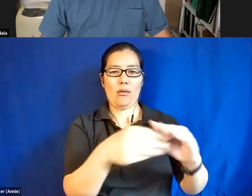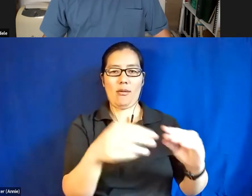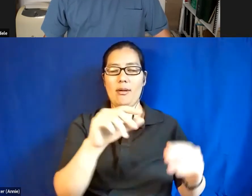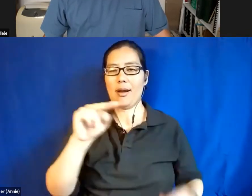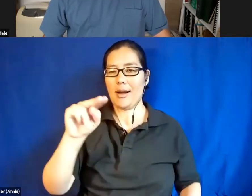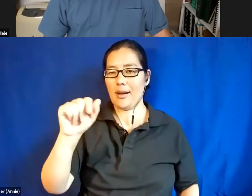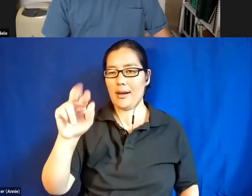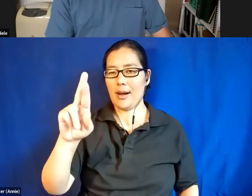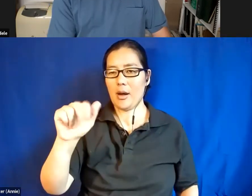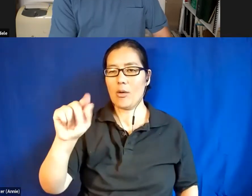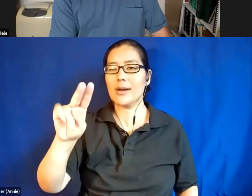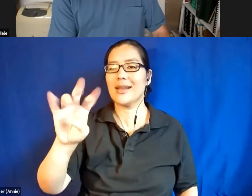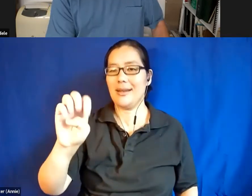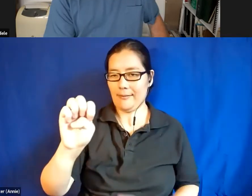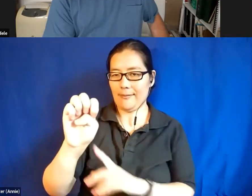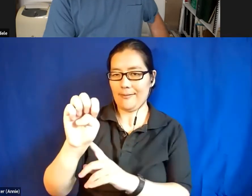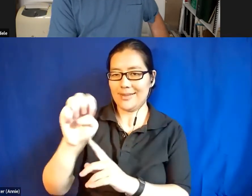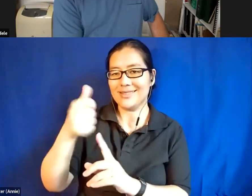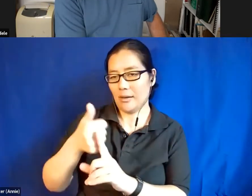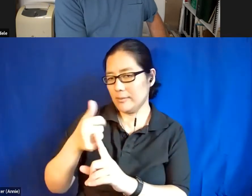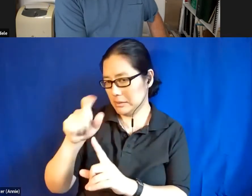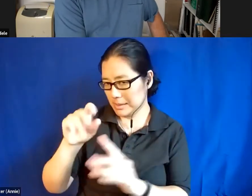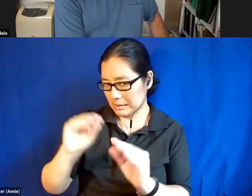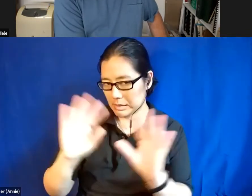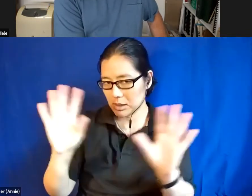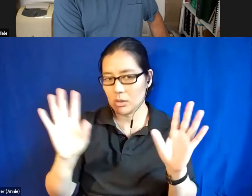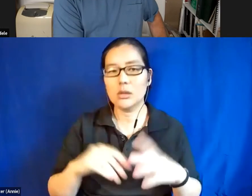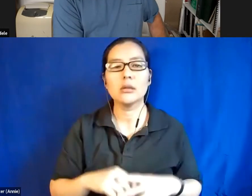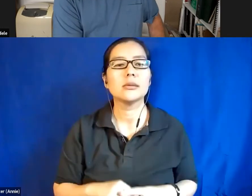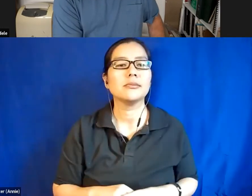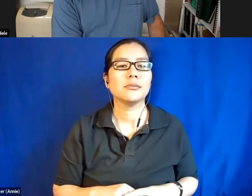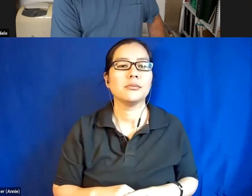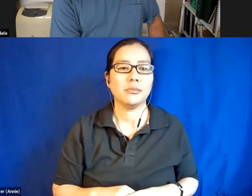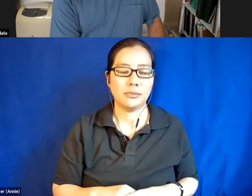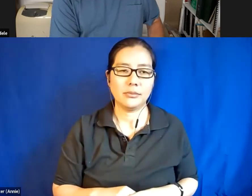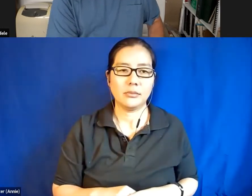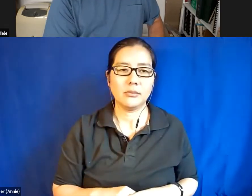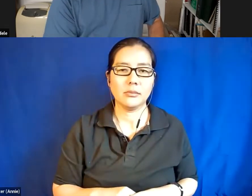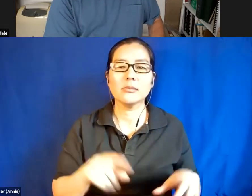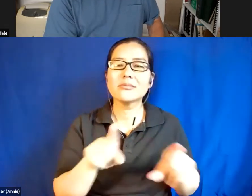up. Also I think you have to have the opportunity to